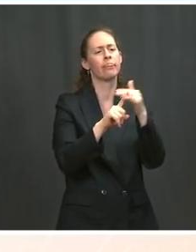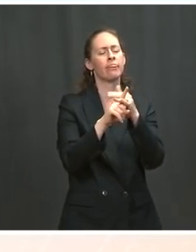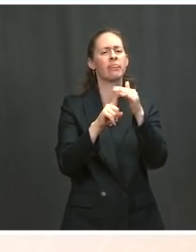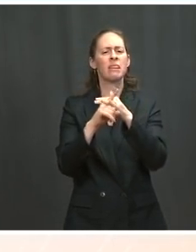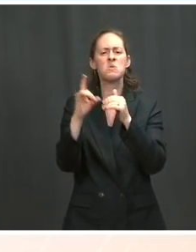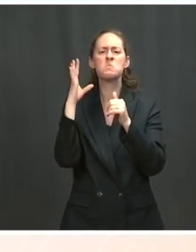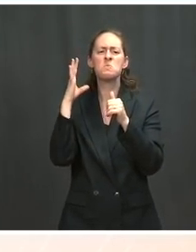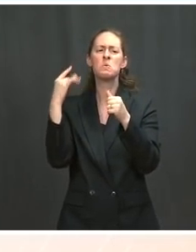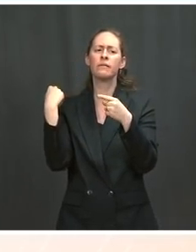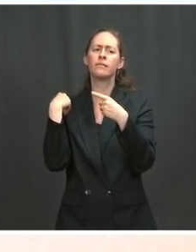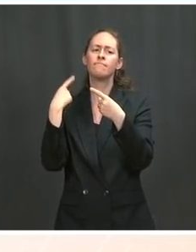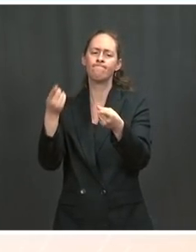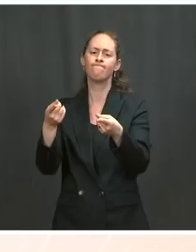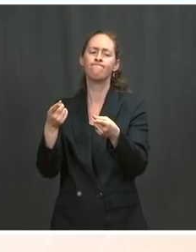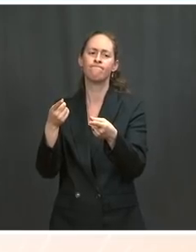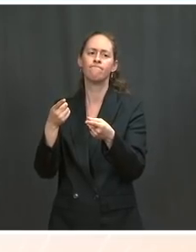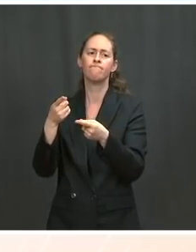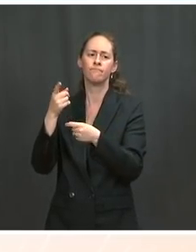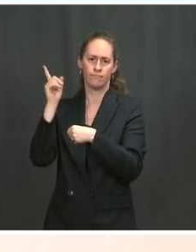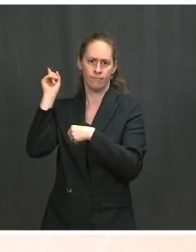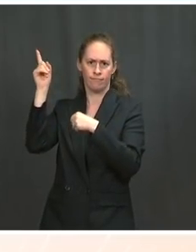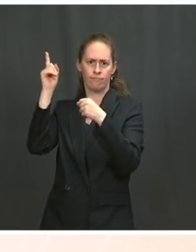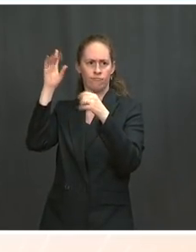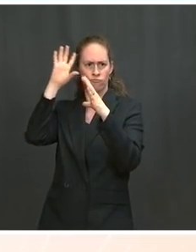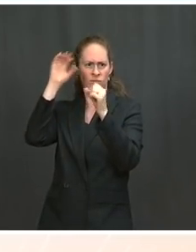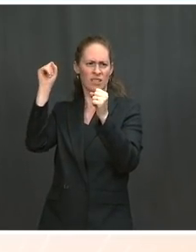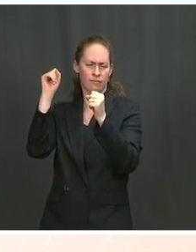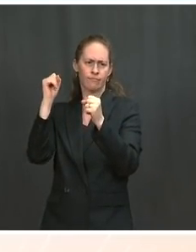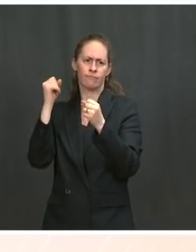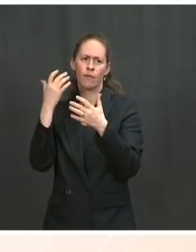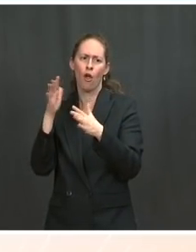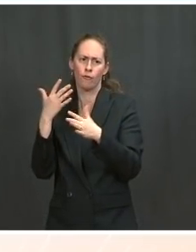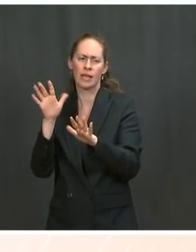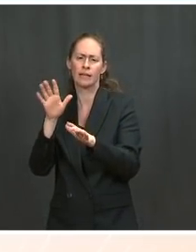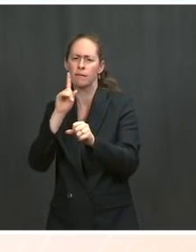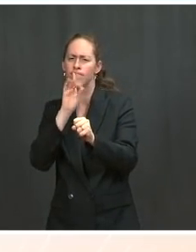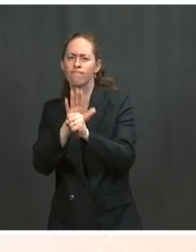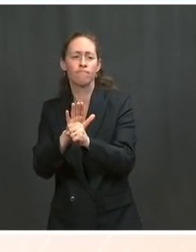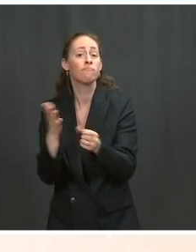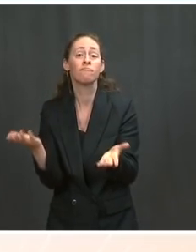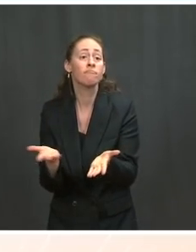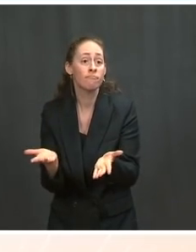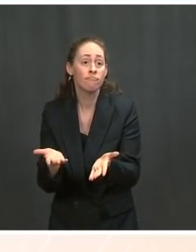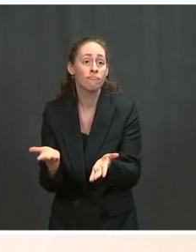he ordered the creation of an independent review commission on sexual assault in the military to take bold action